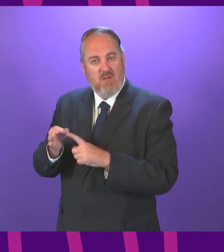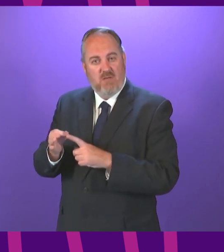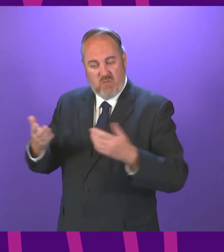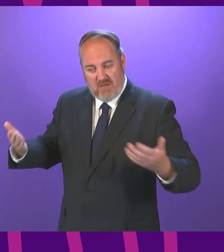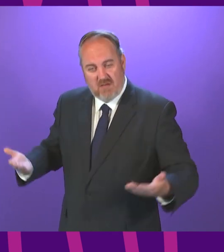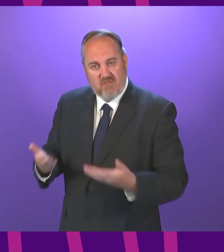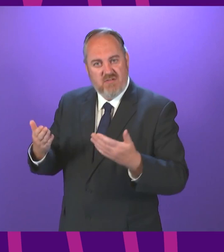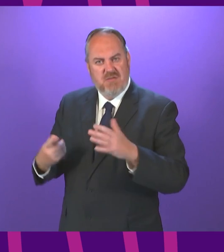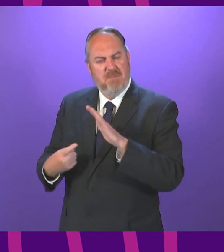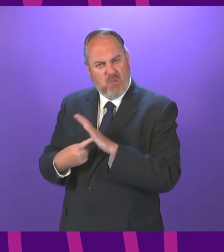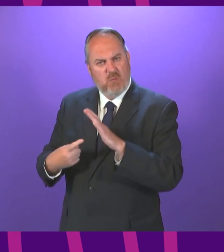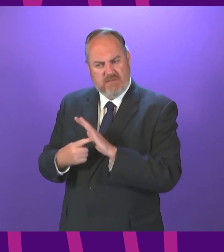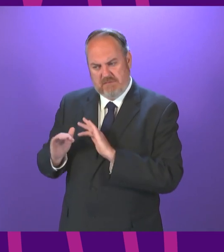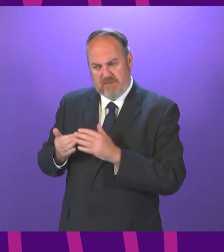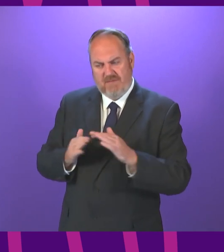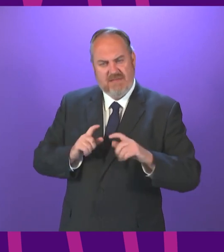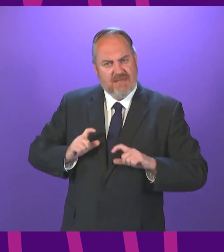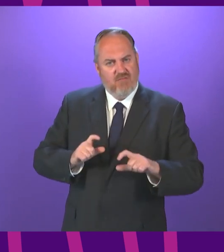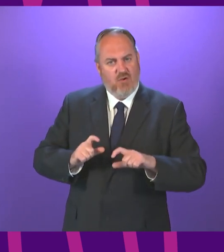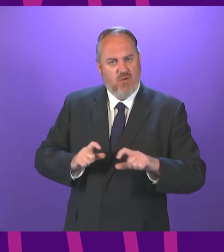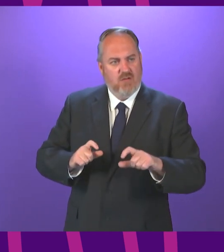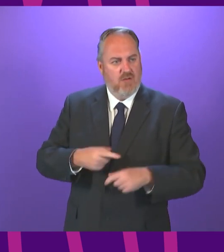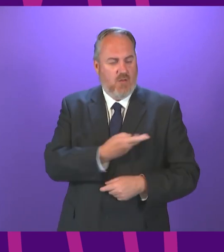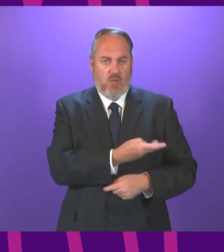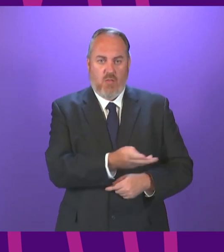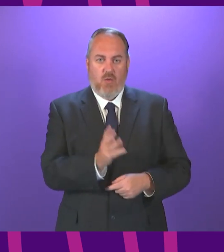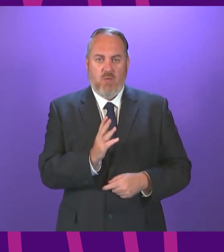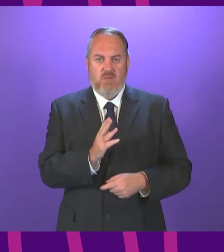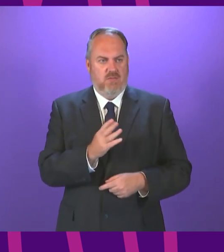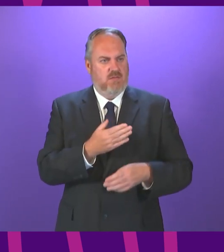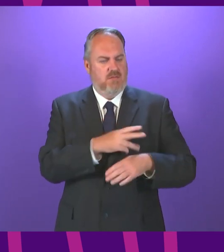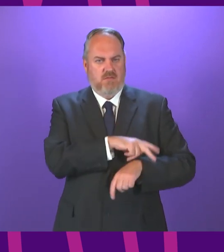going, the people who work in those services might hear it differently. They might hear it as us